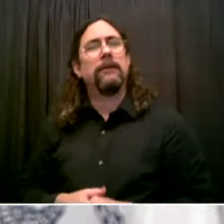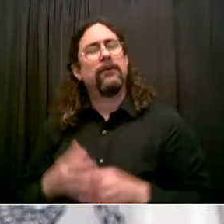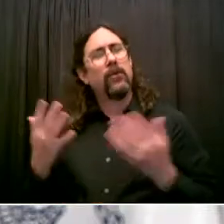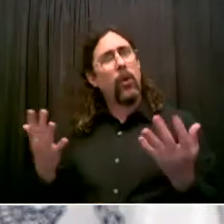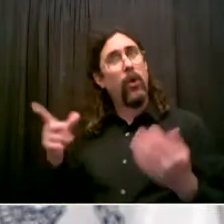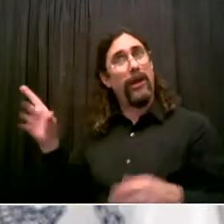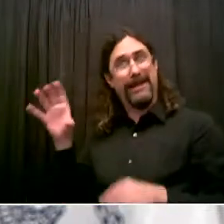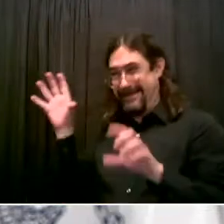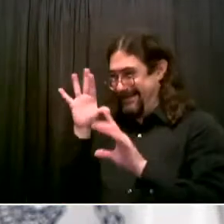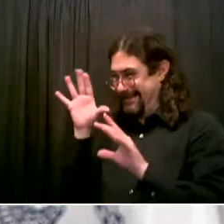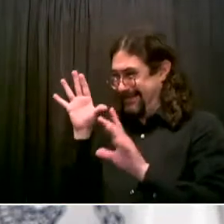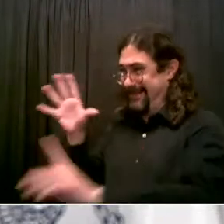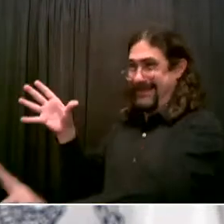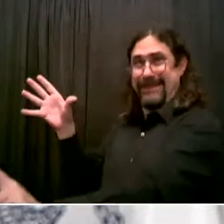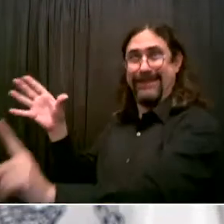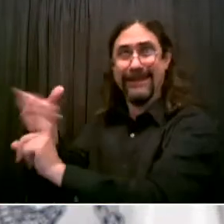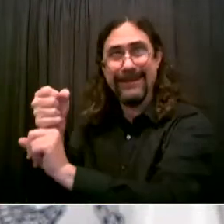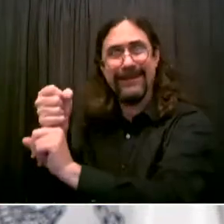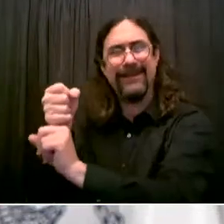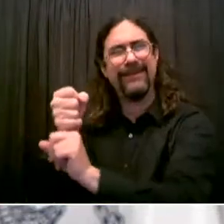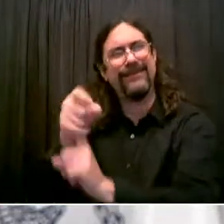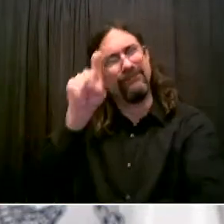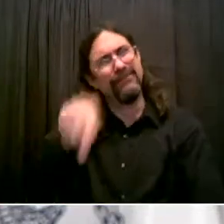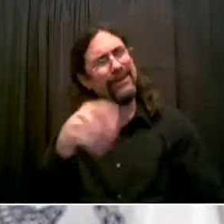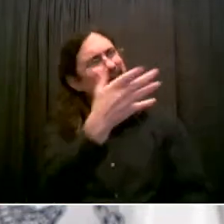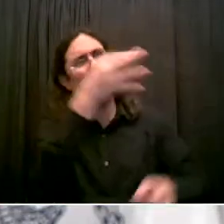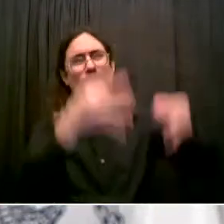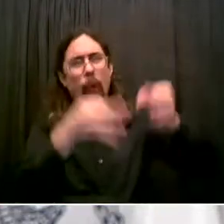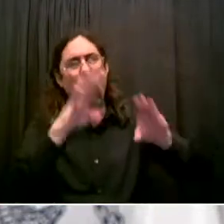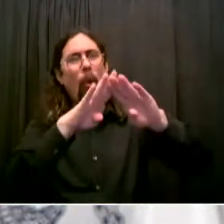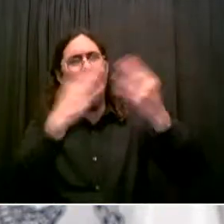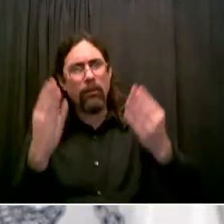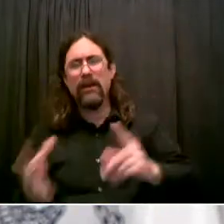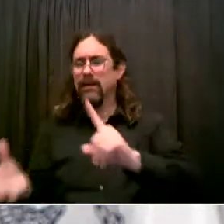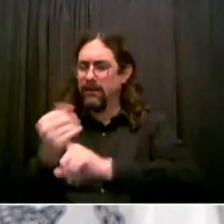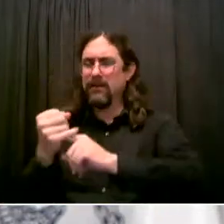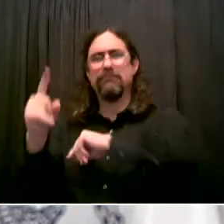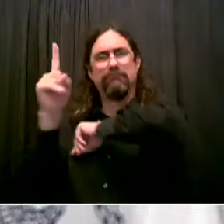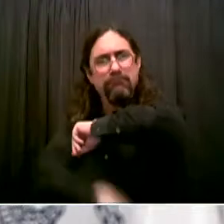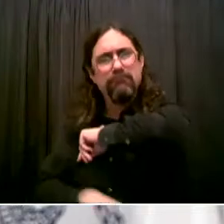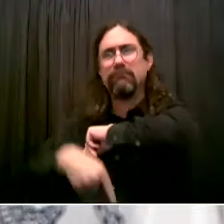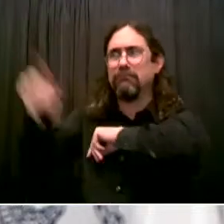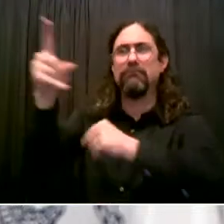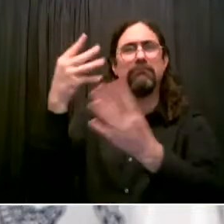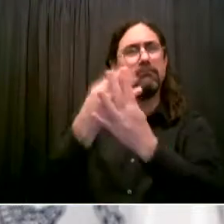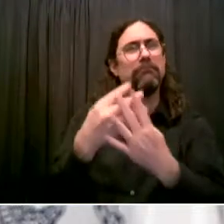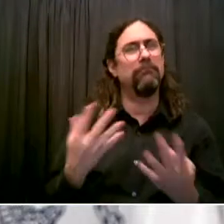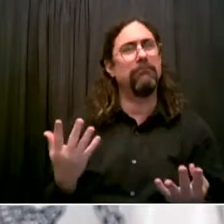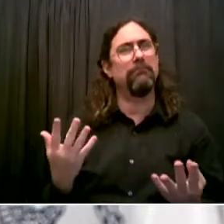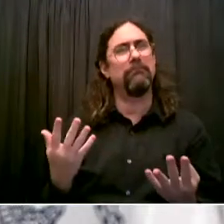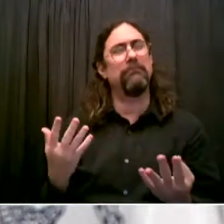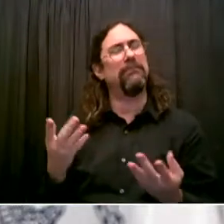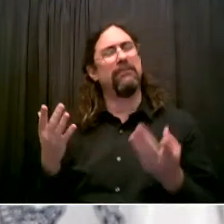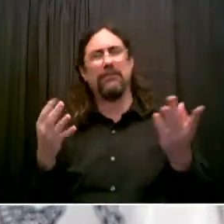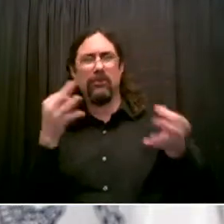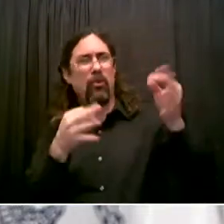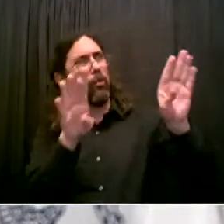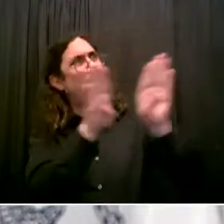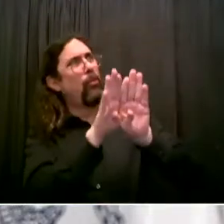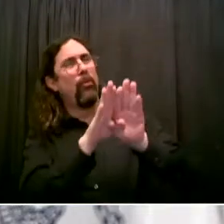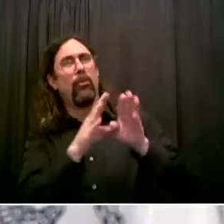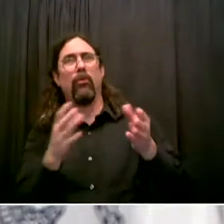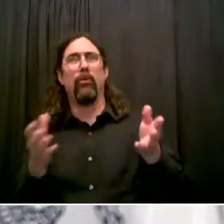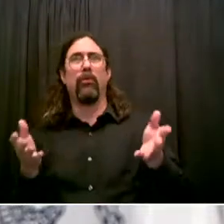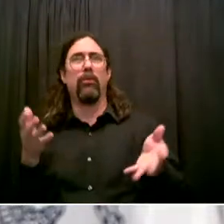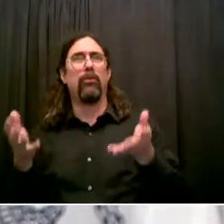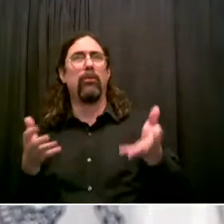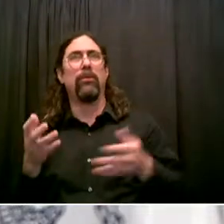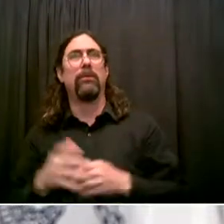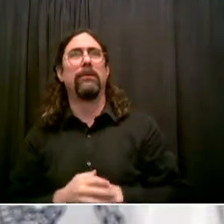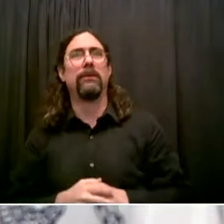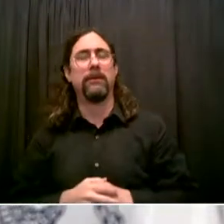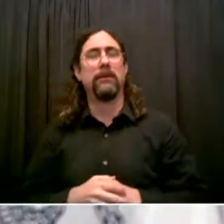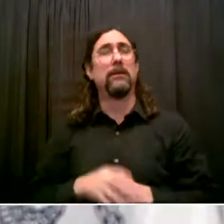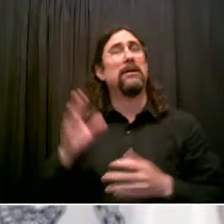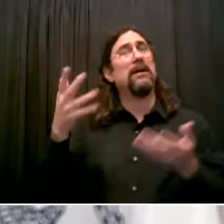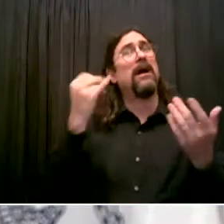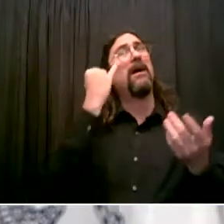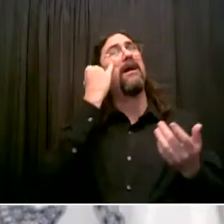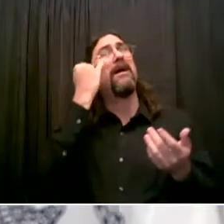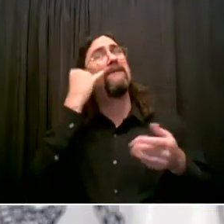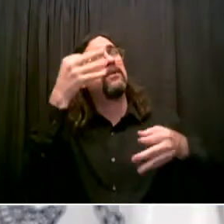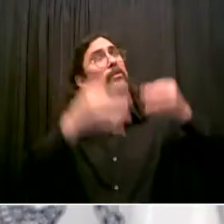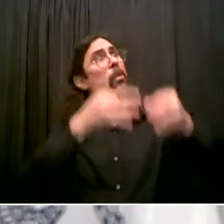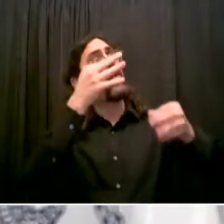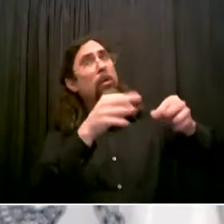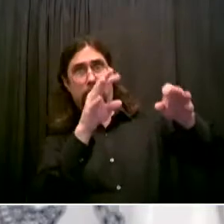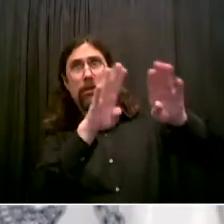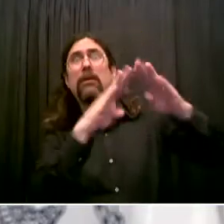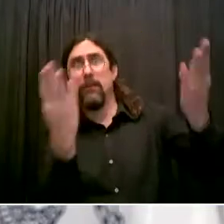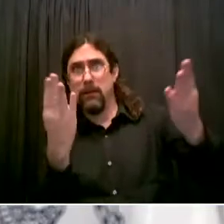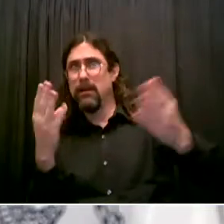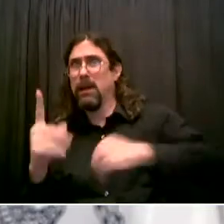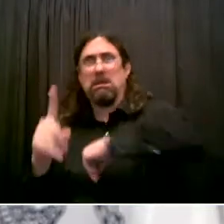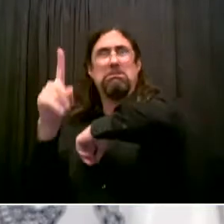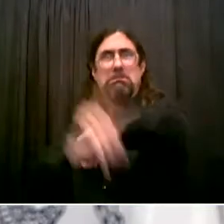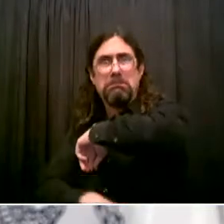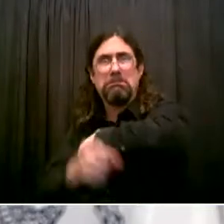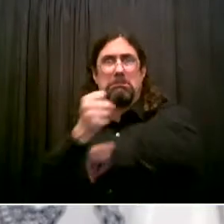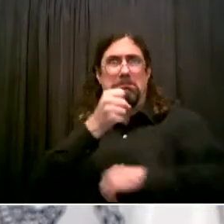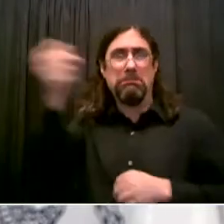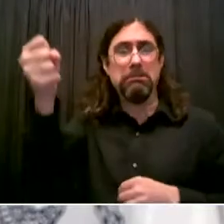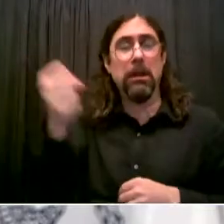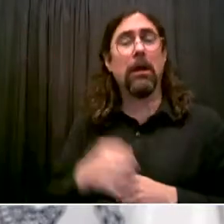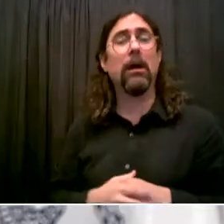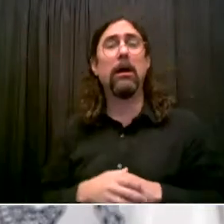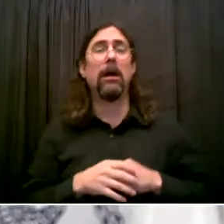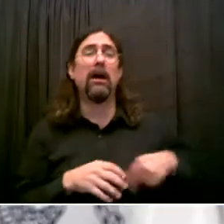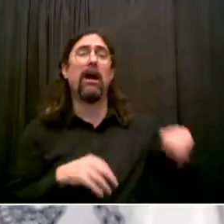THERE IS A